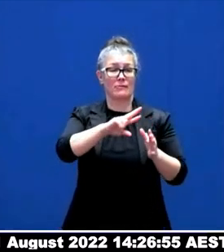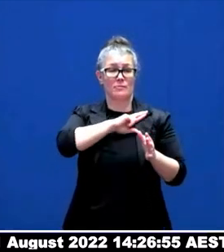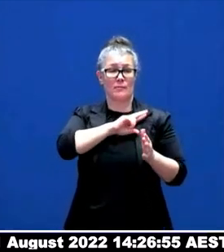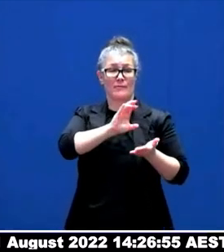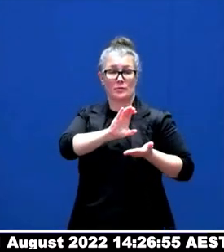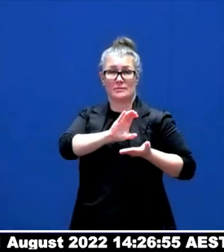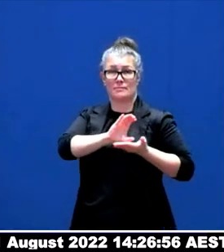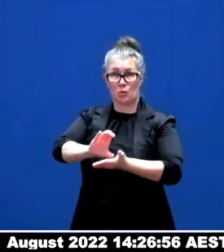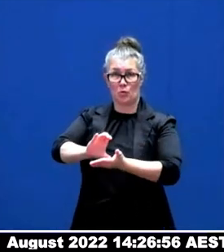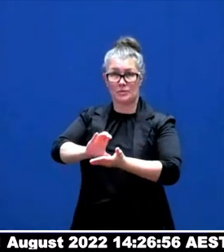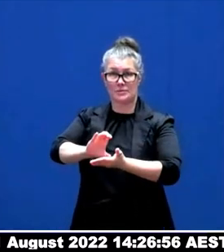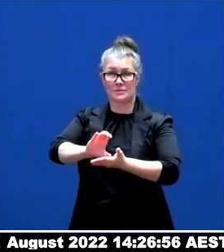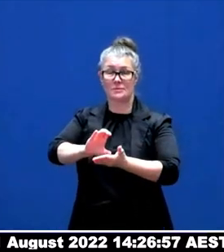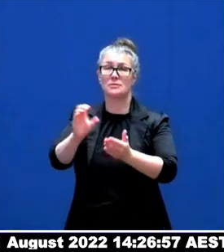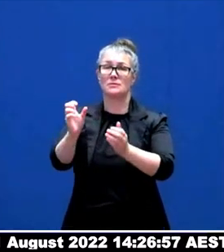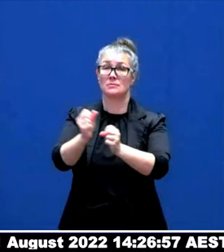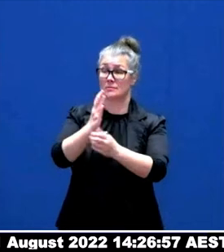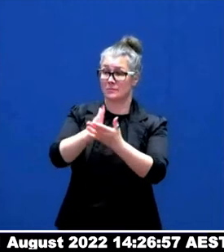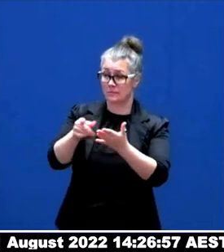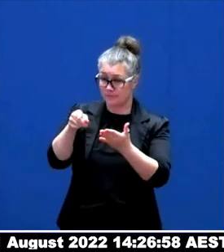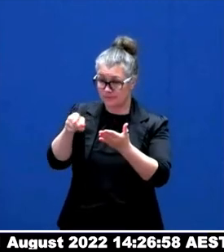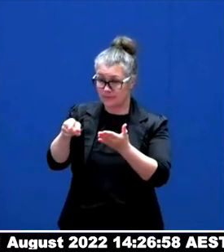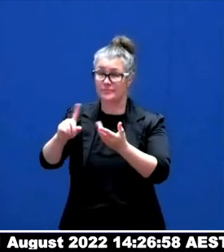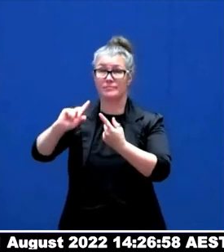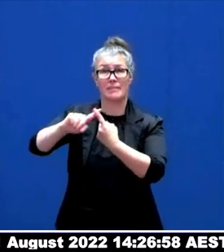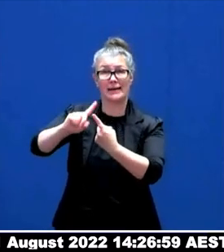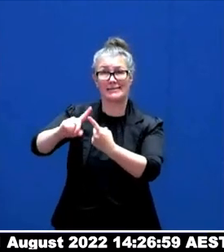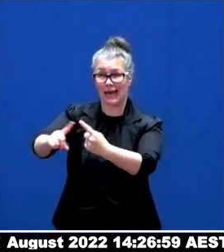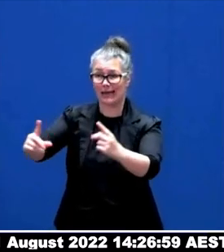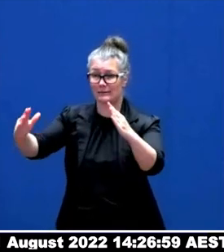assist them to maintain a tenancy and prevent them from becoming homeless or at